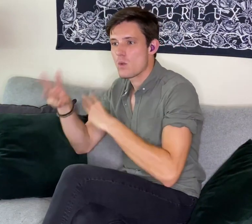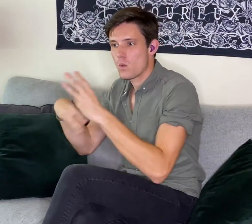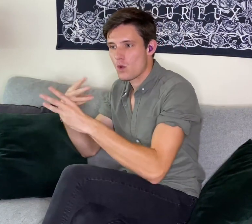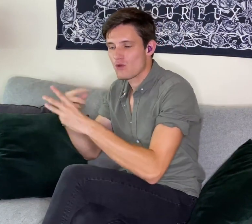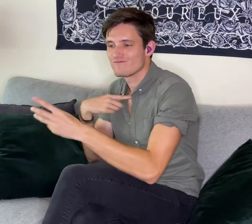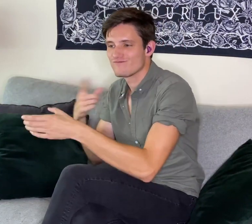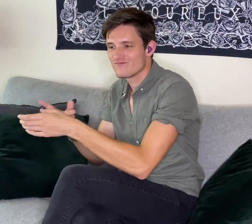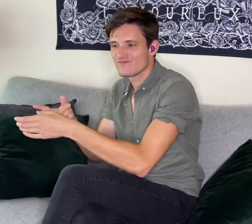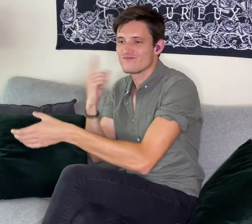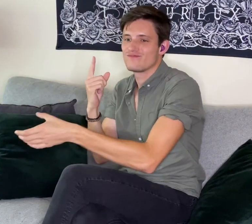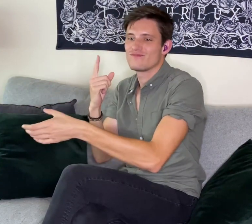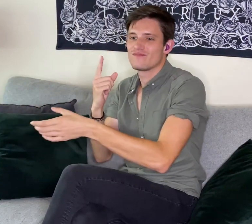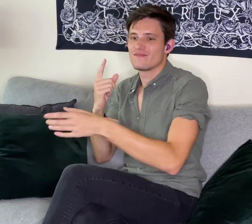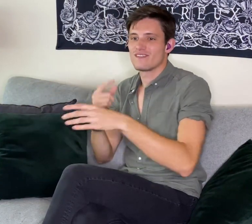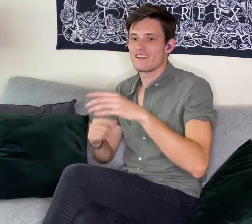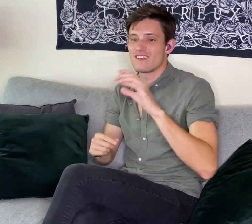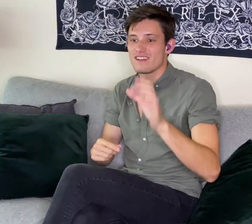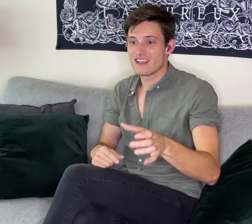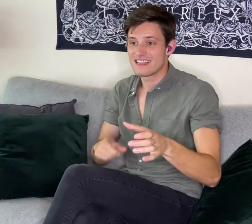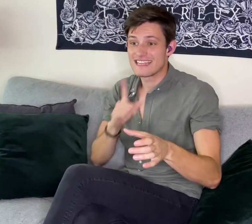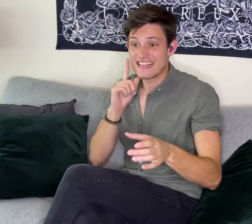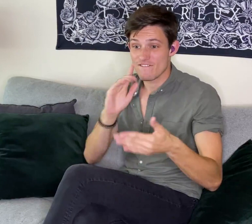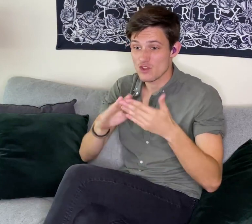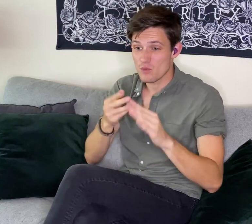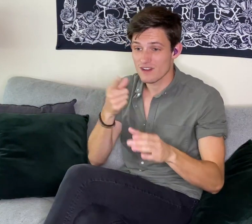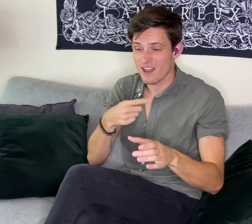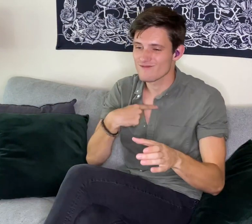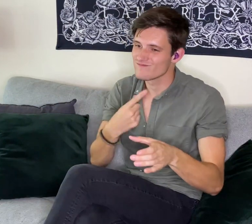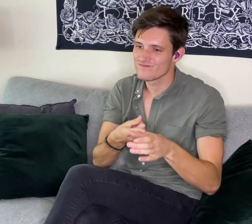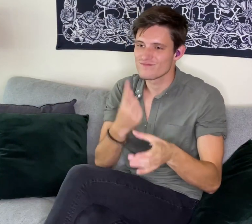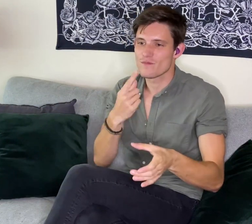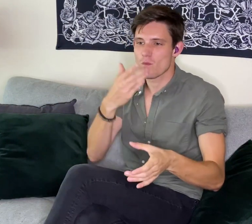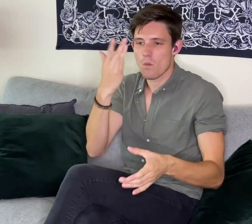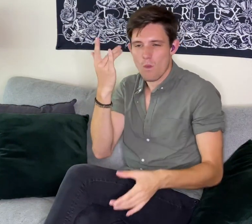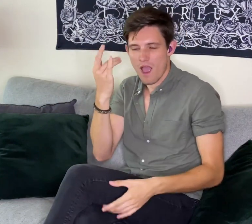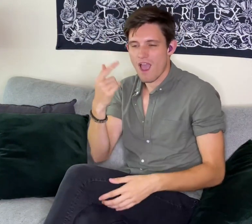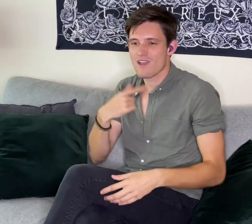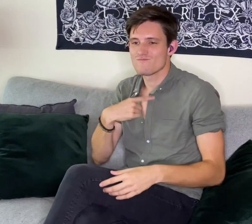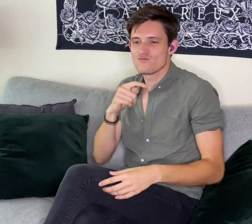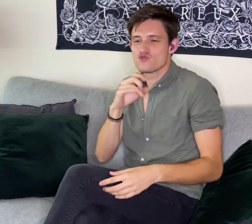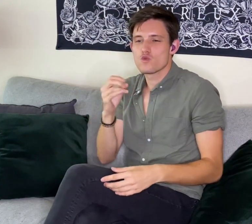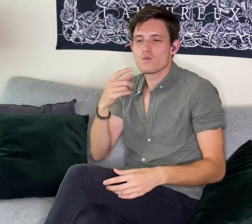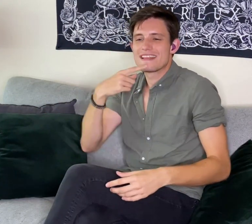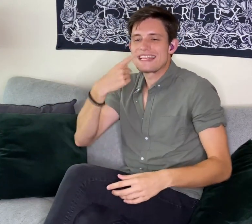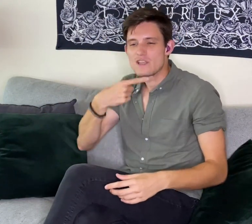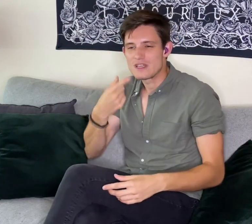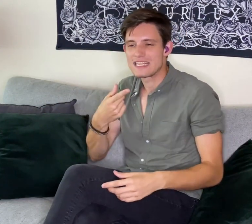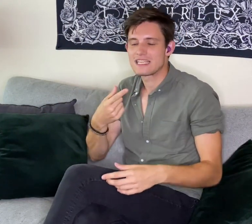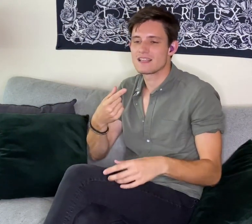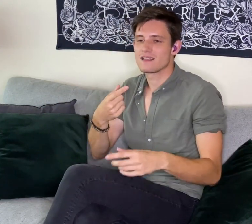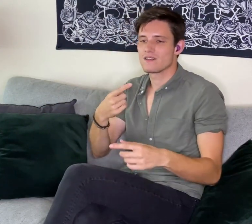of the hearing world, but too hearing to be fully established in the Deaf community.